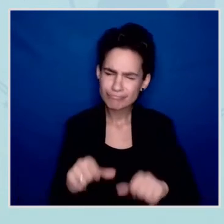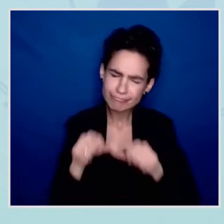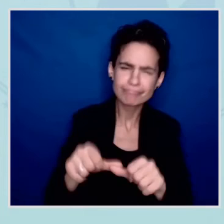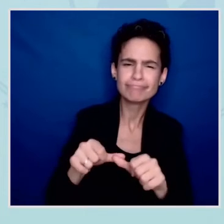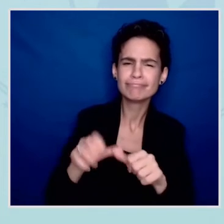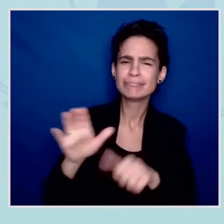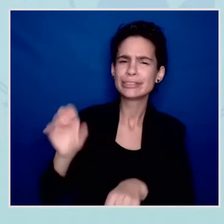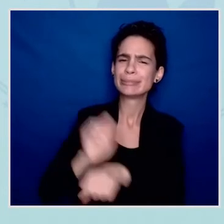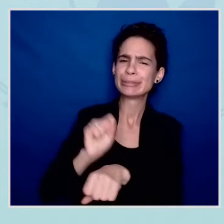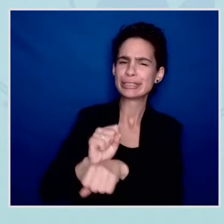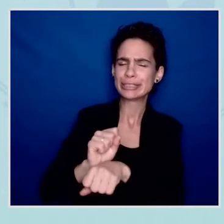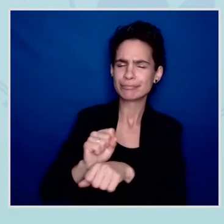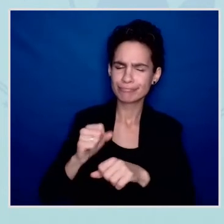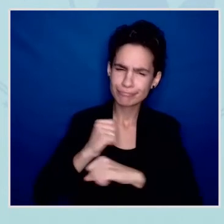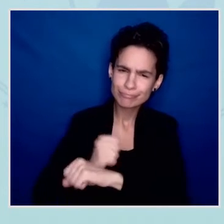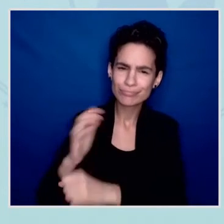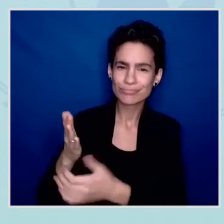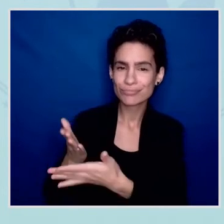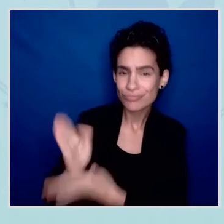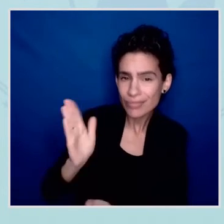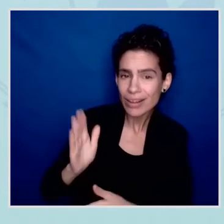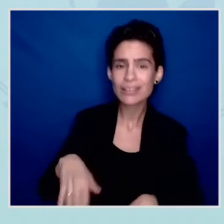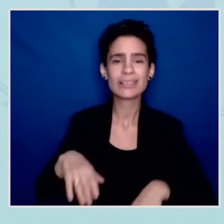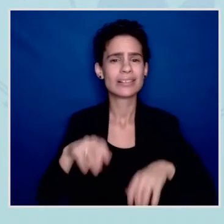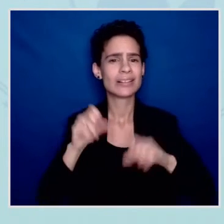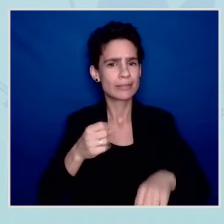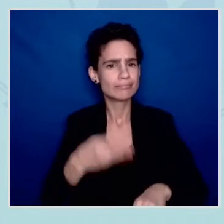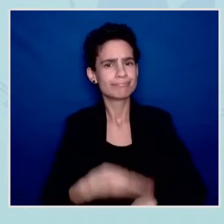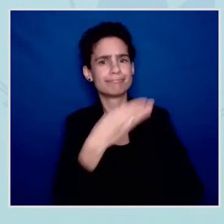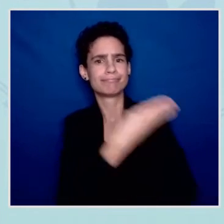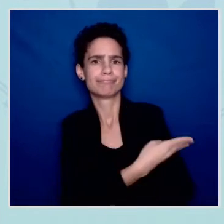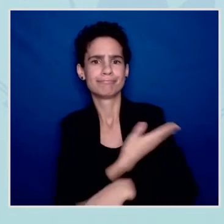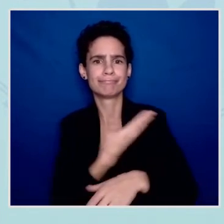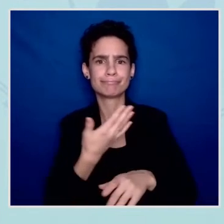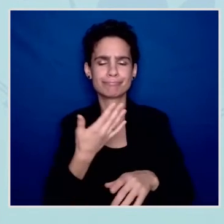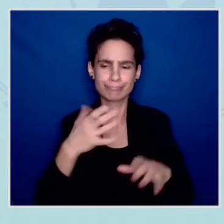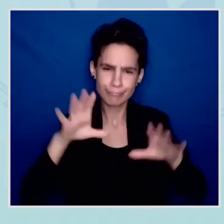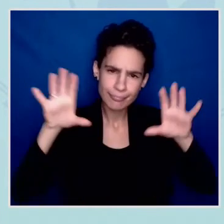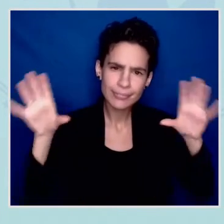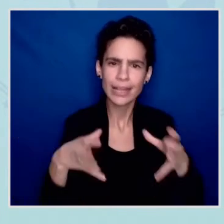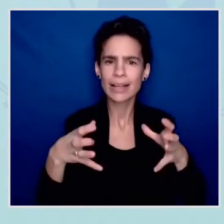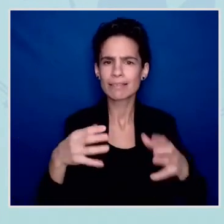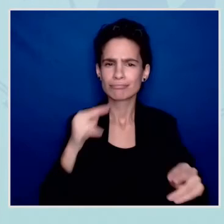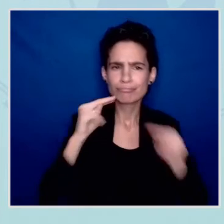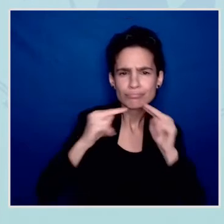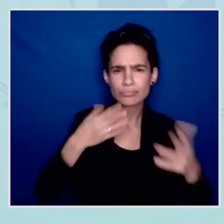AND THAT IS A GOOD THING FOR OUR ECONOMY AND FOR OUR COUNTRY.